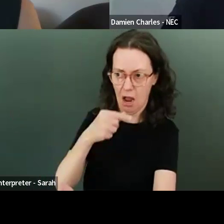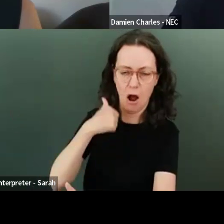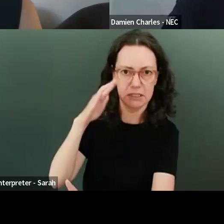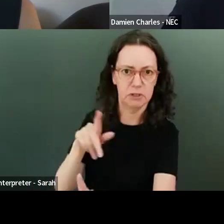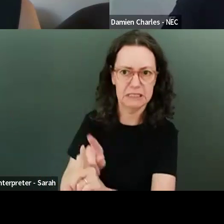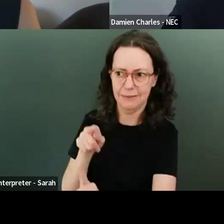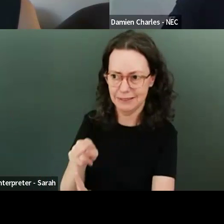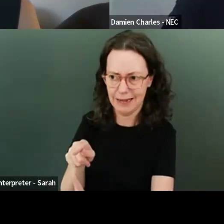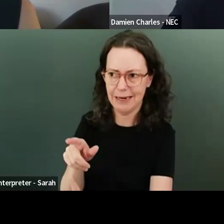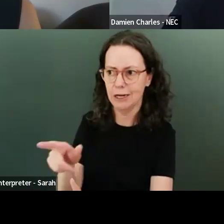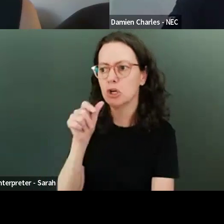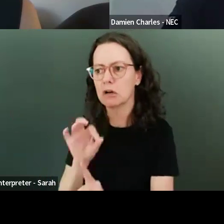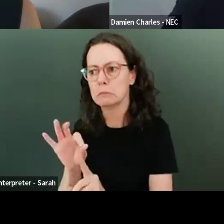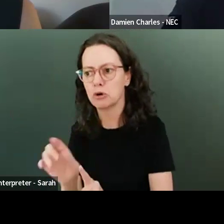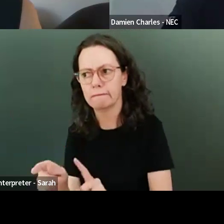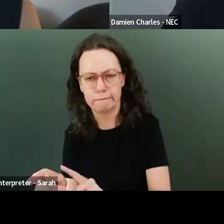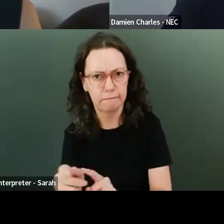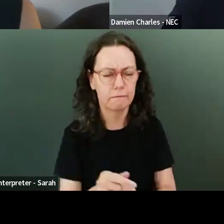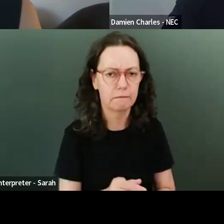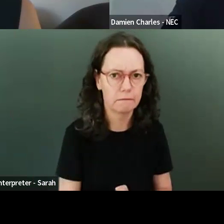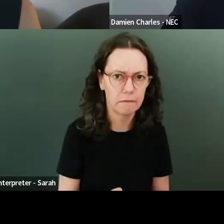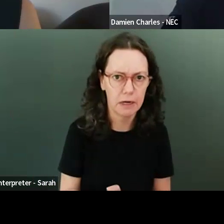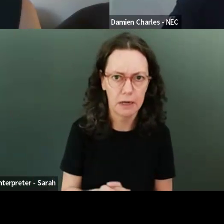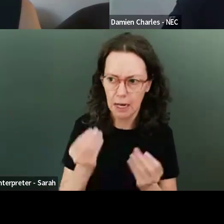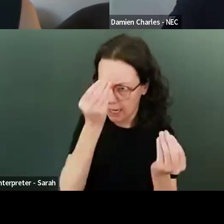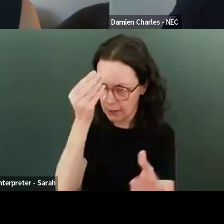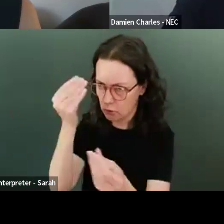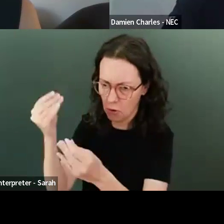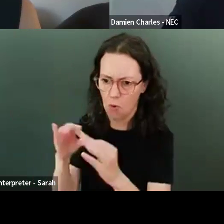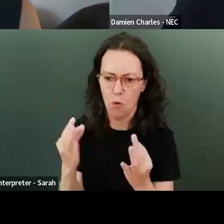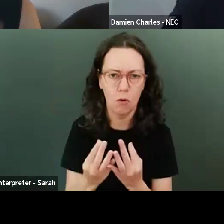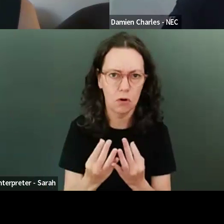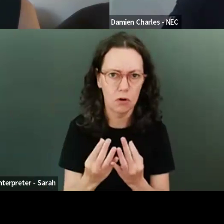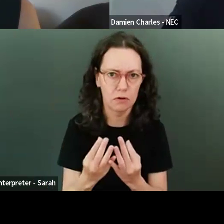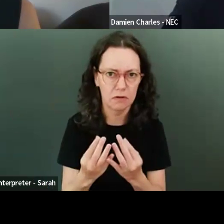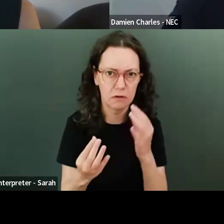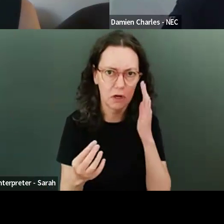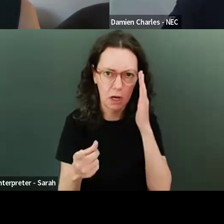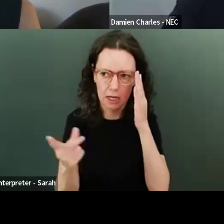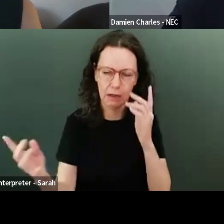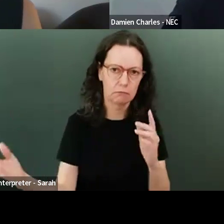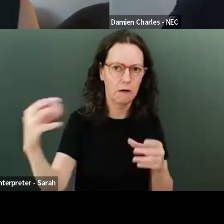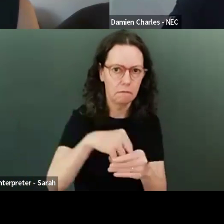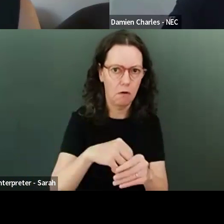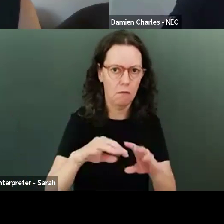enable the multiple organisations that